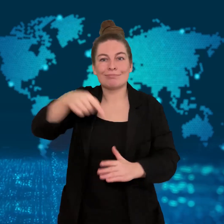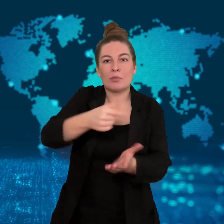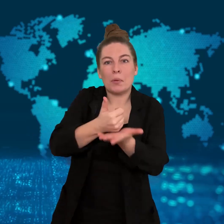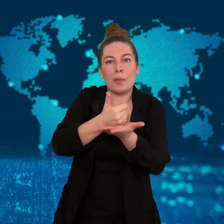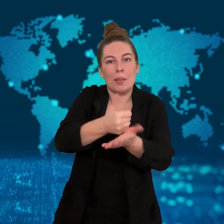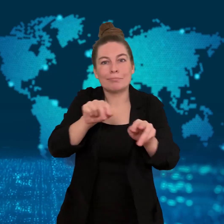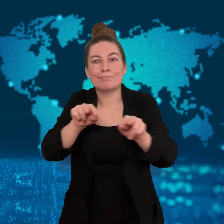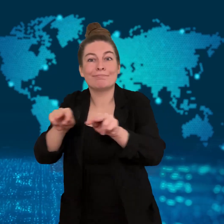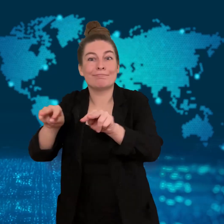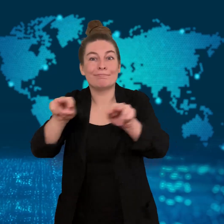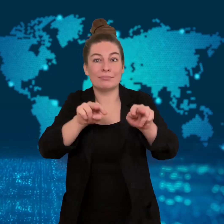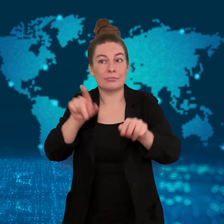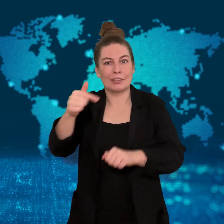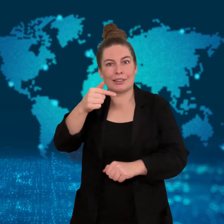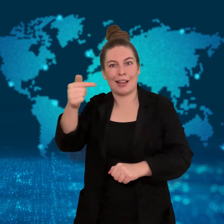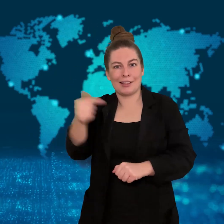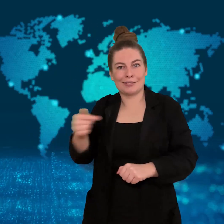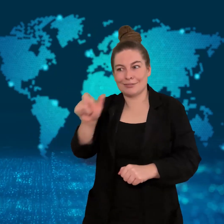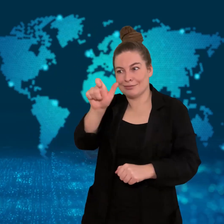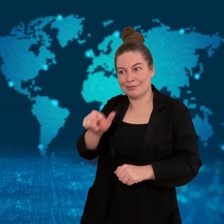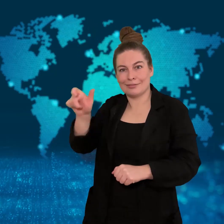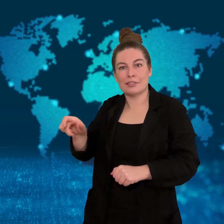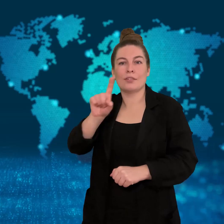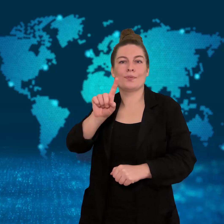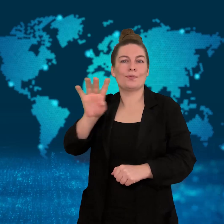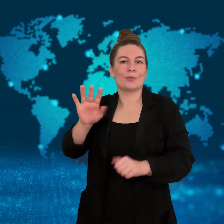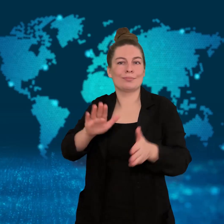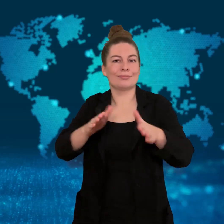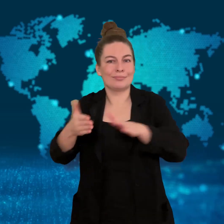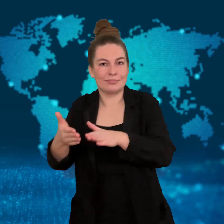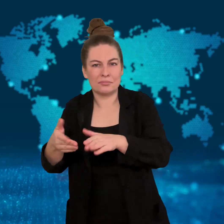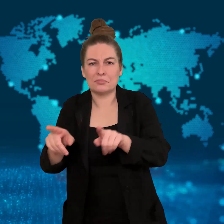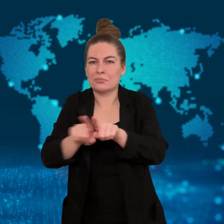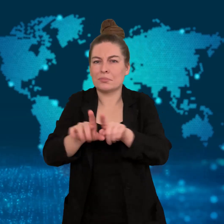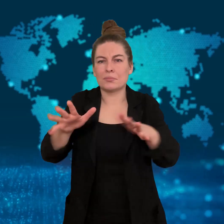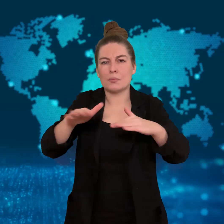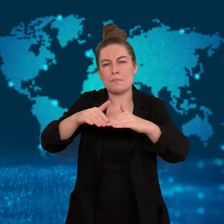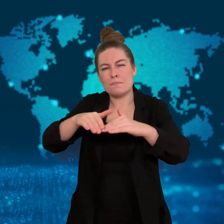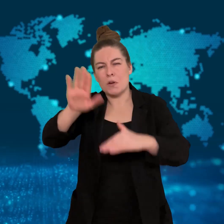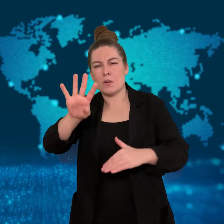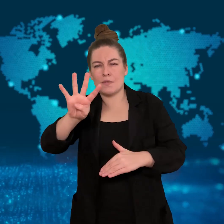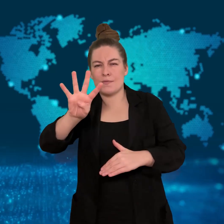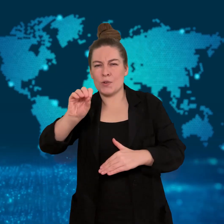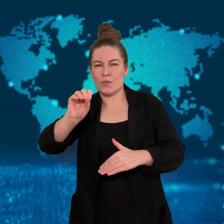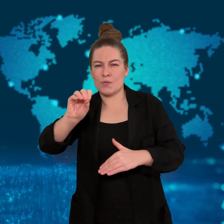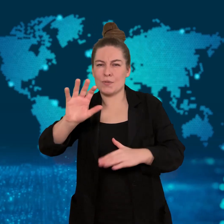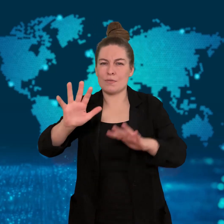what is suspected to be Allied Democratic Forces (ADF).